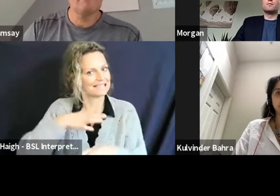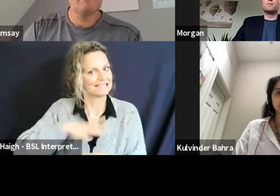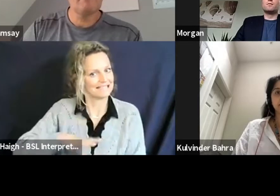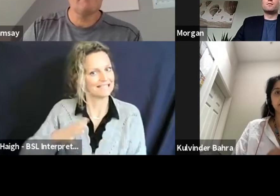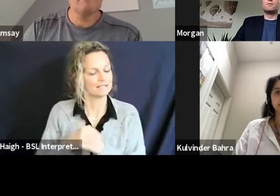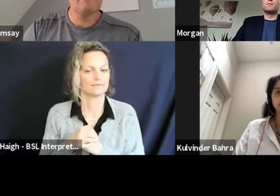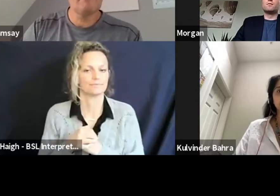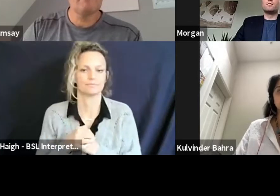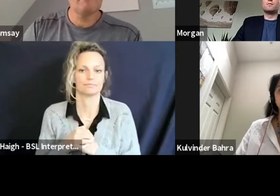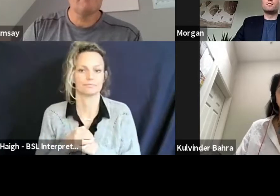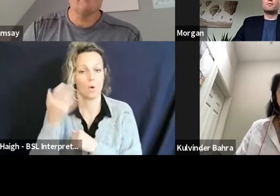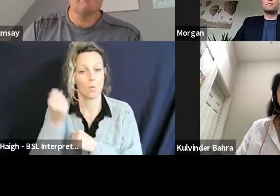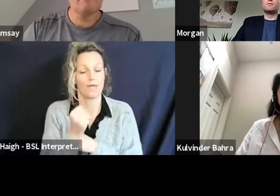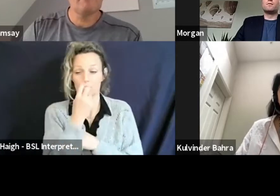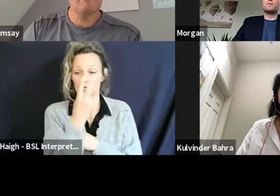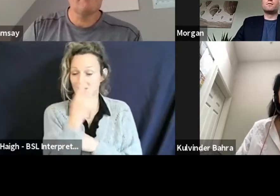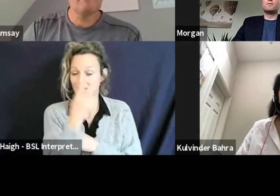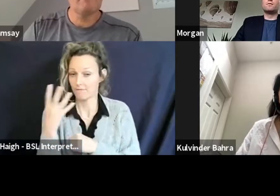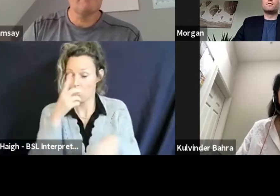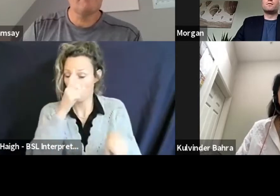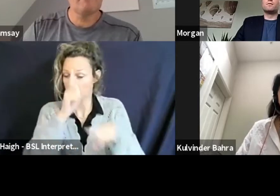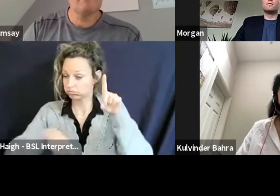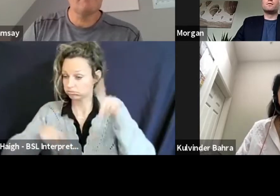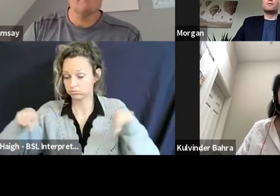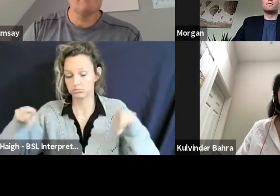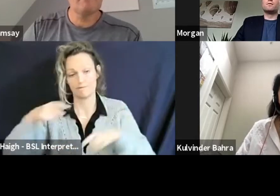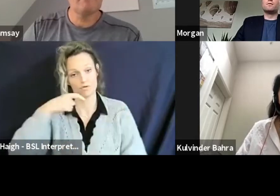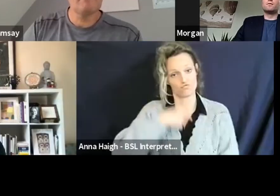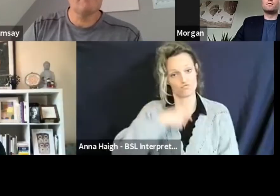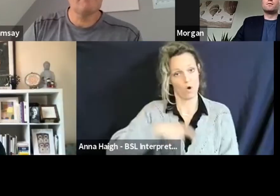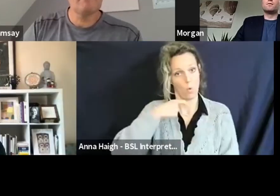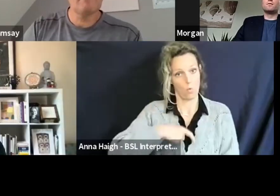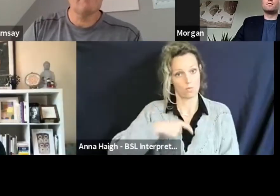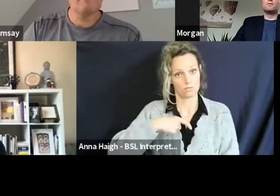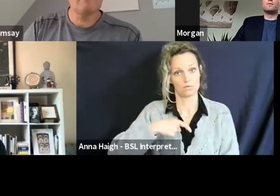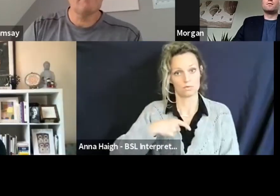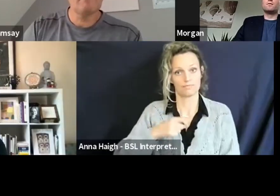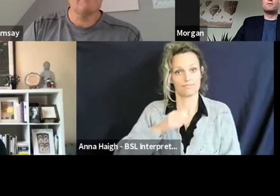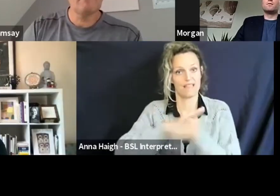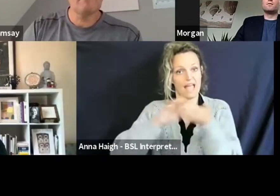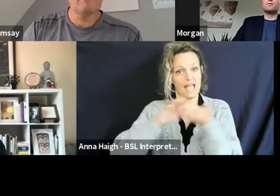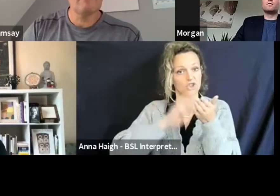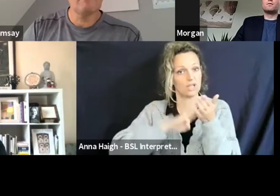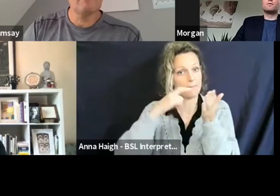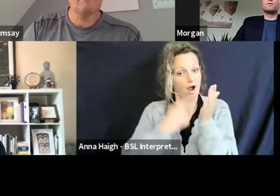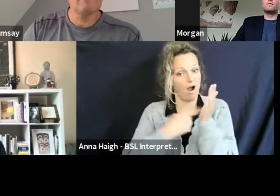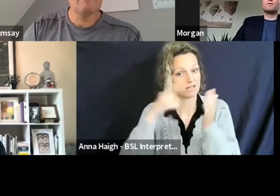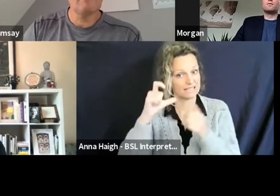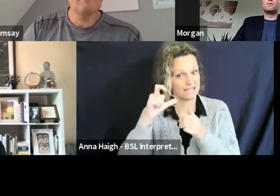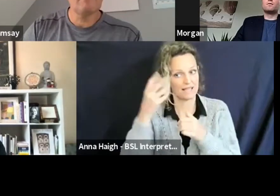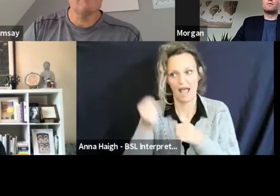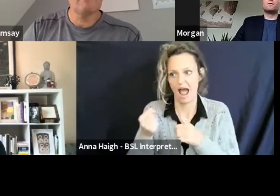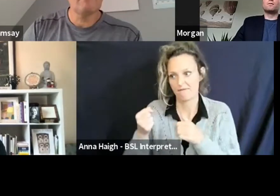It's not all about tax though.